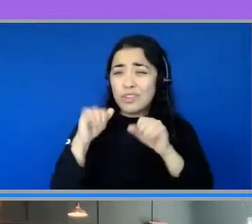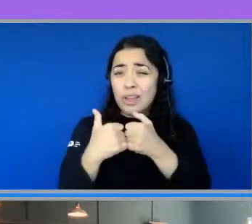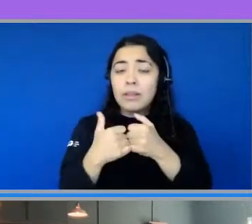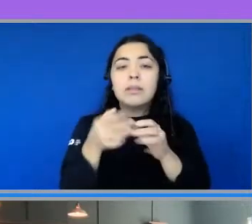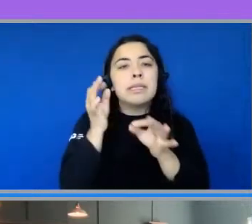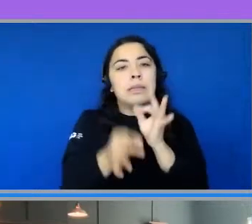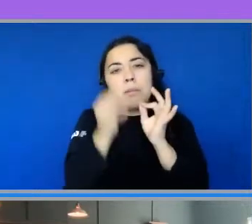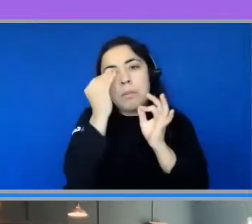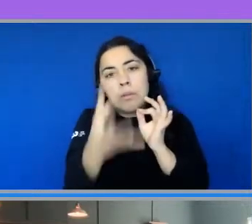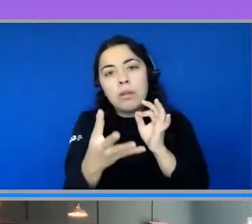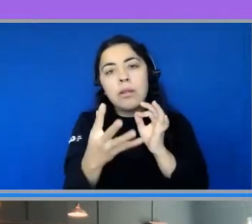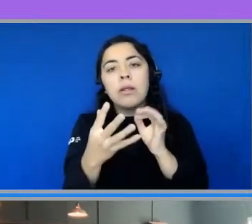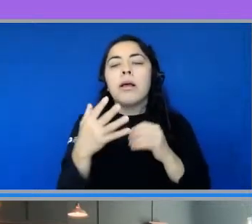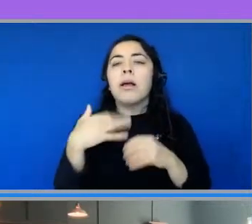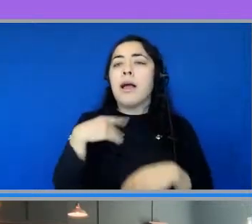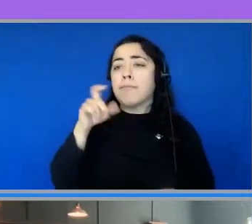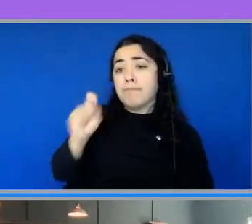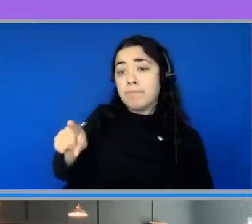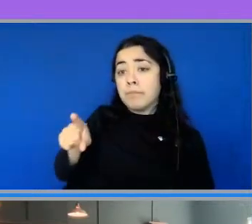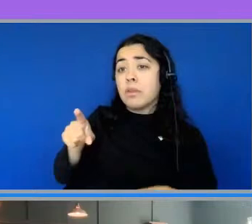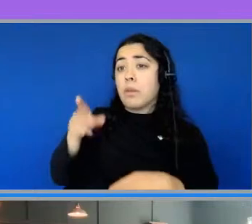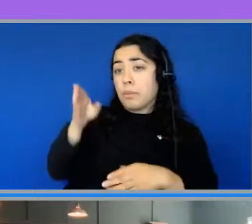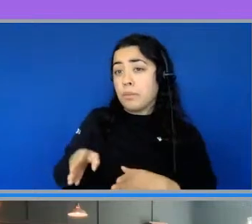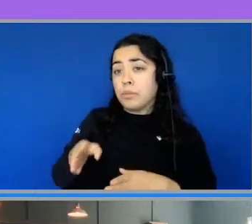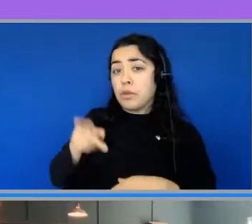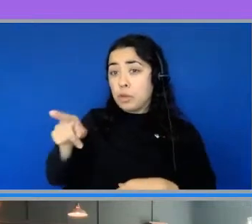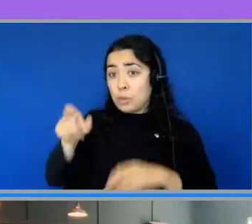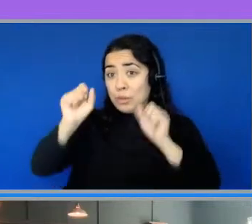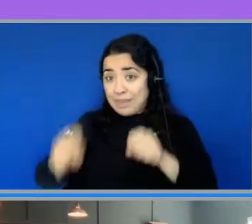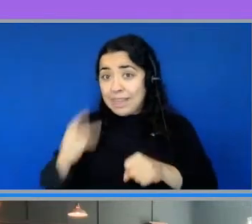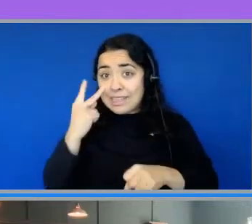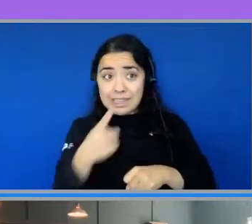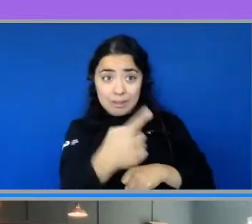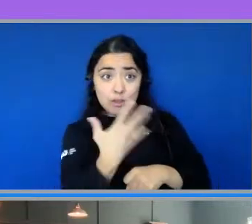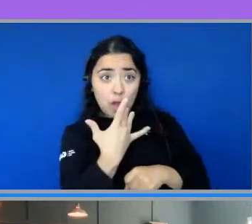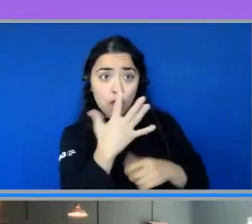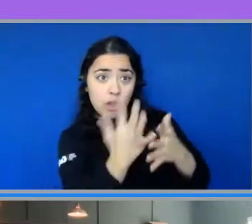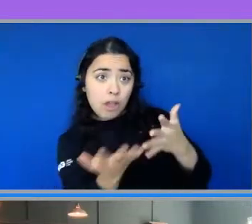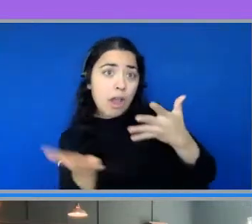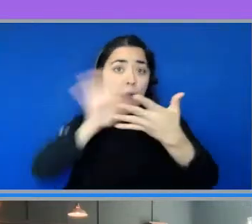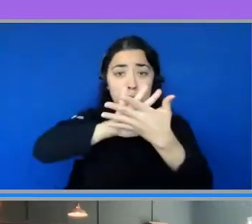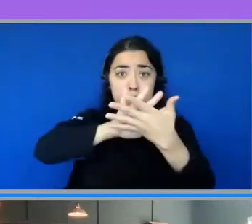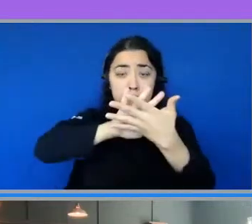explain to someone, can you see this color on top of this color?